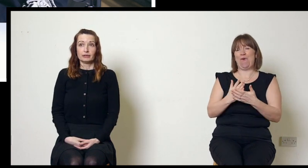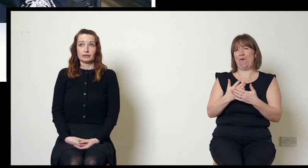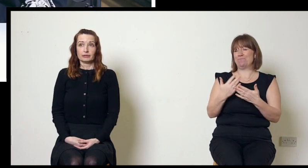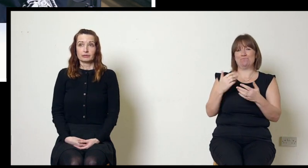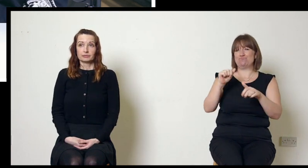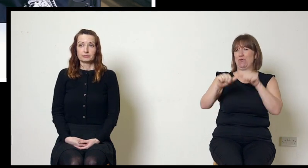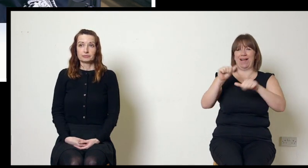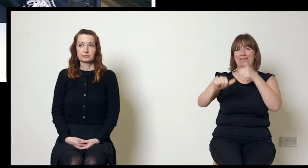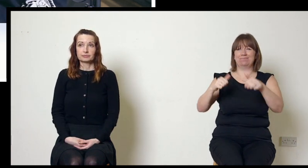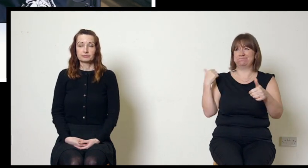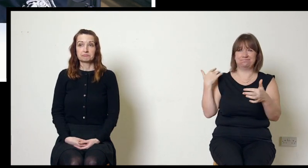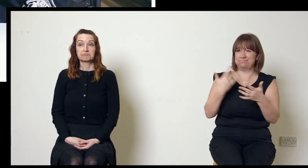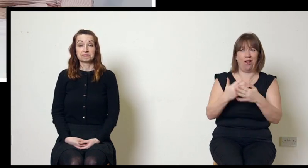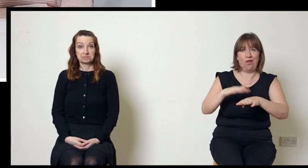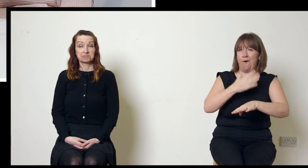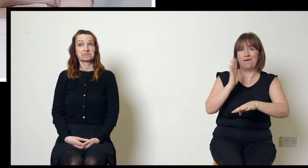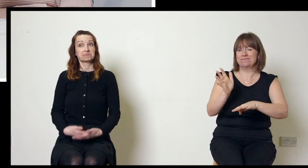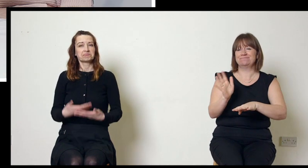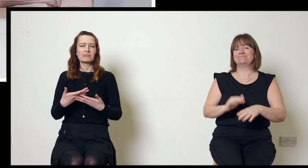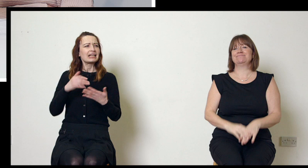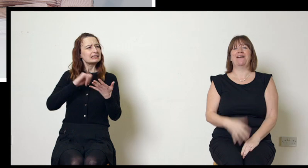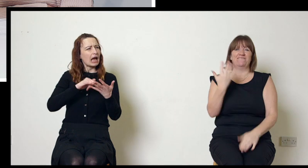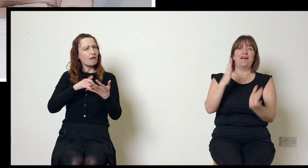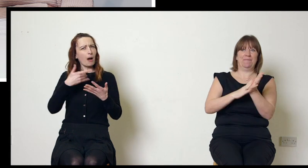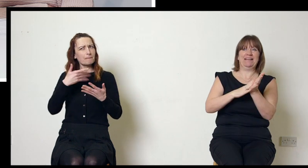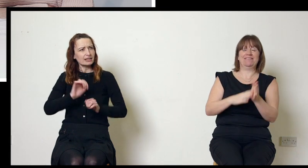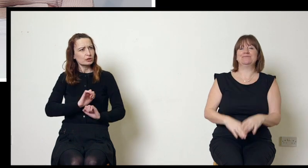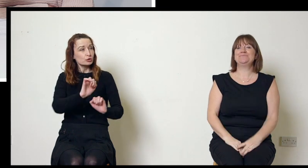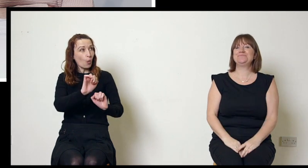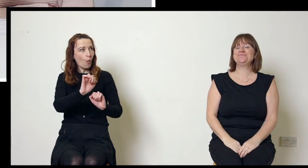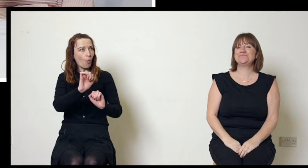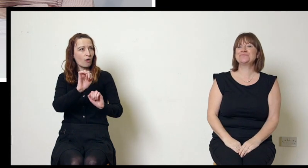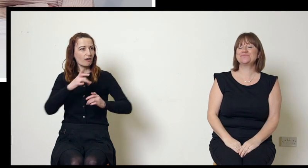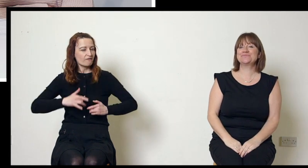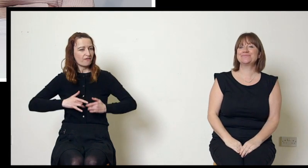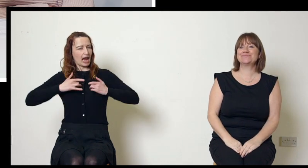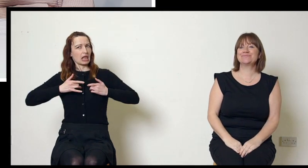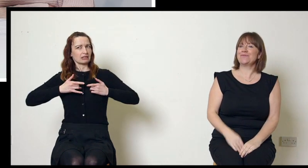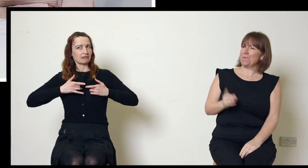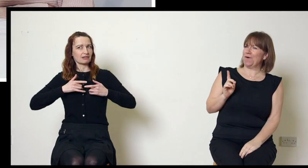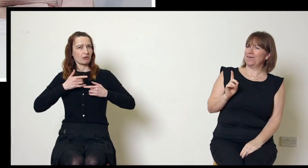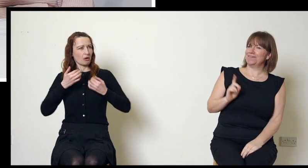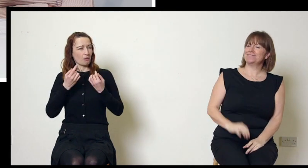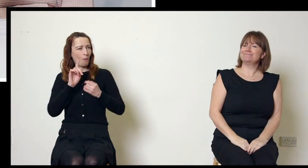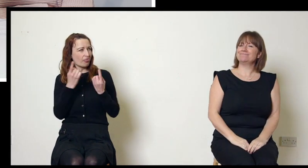It can take like 5 minutes. Sarah, what's been your take on it? What things have you found?